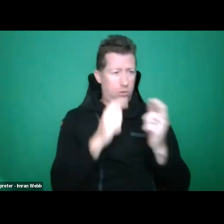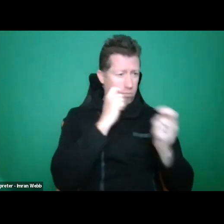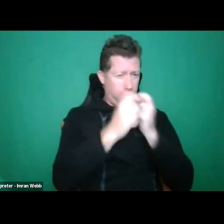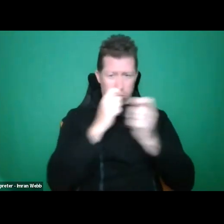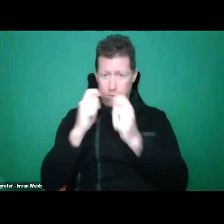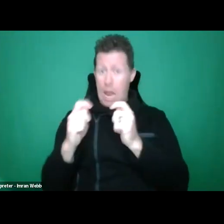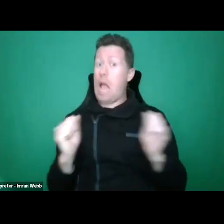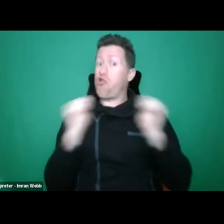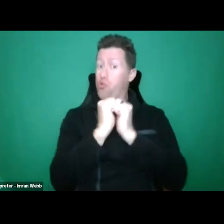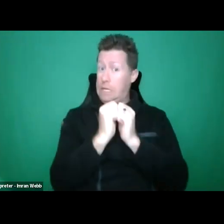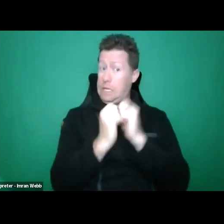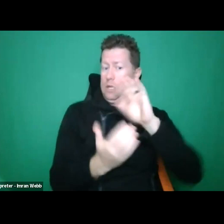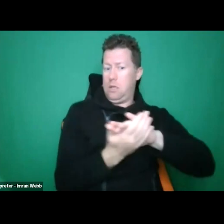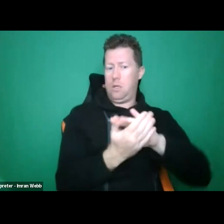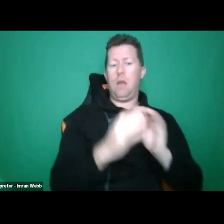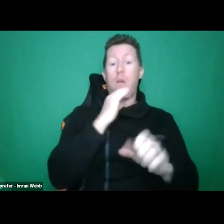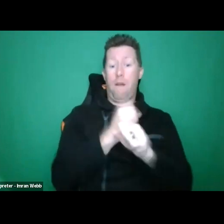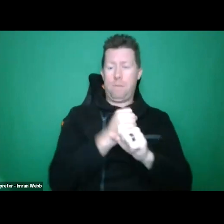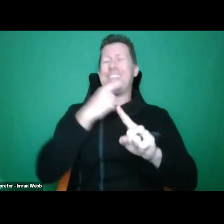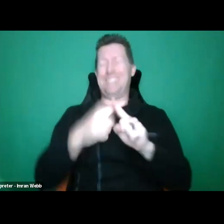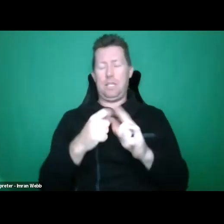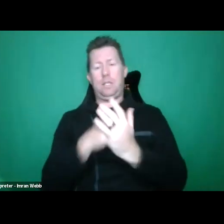the disability community and governments.